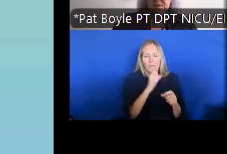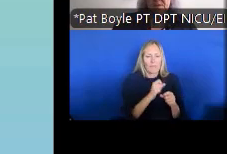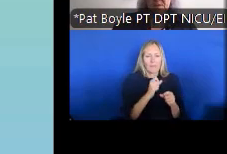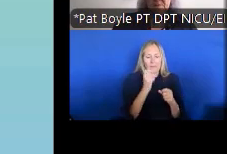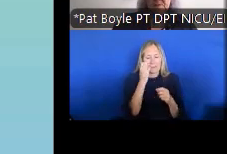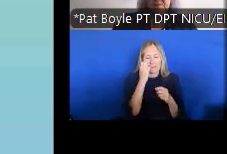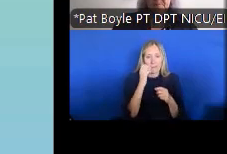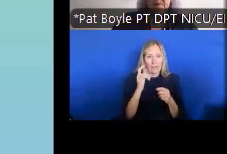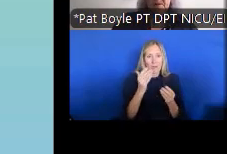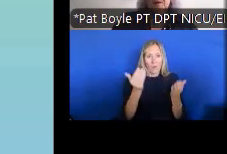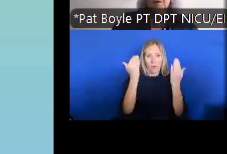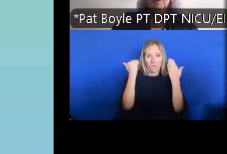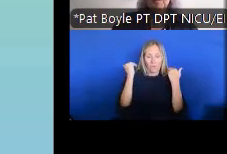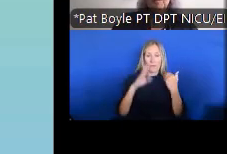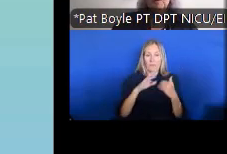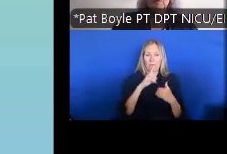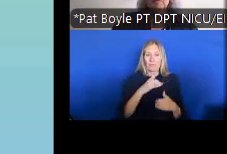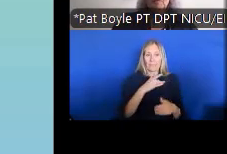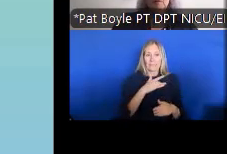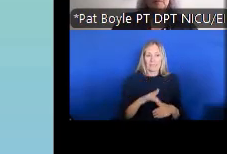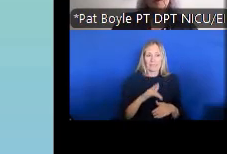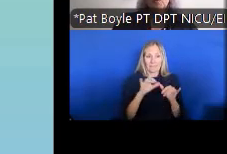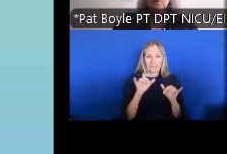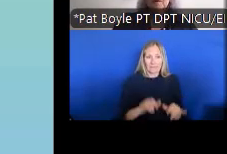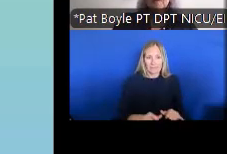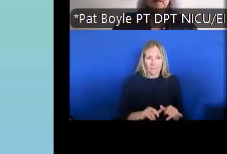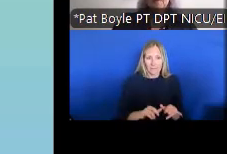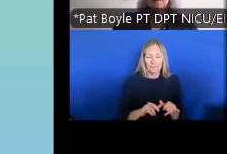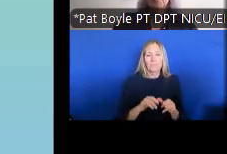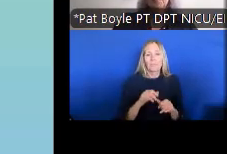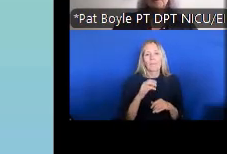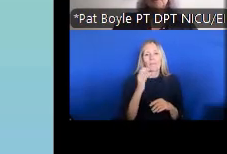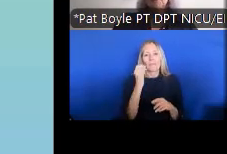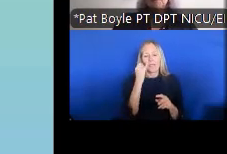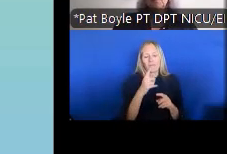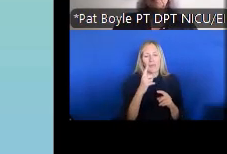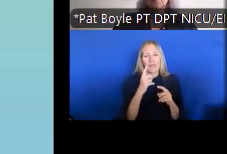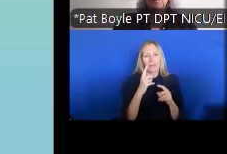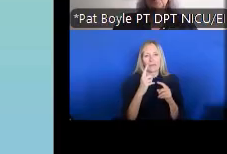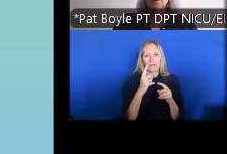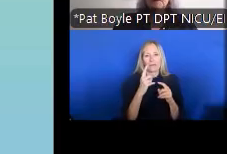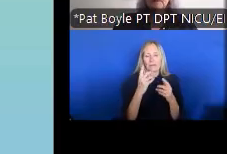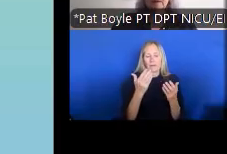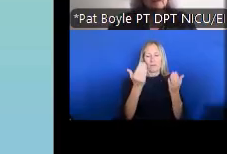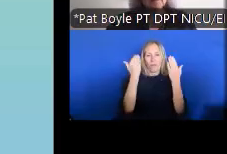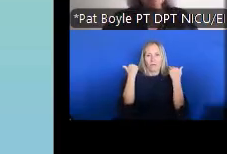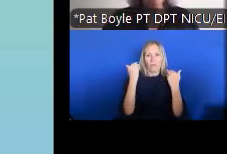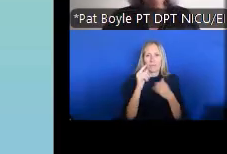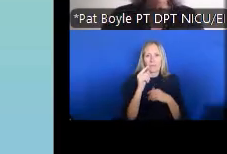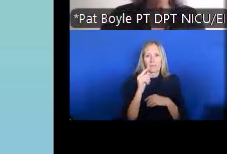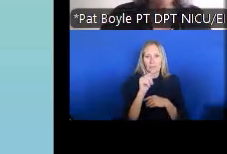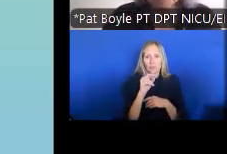systems. Use of visually overwhelming toys may impact orientation of the newborn to voice and ultimately affect eye